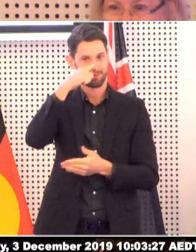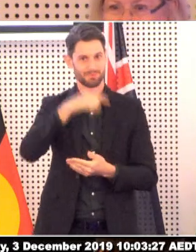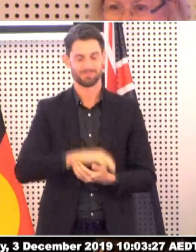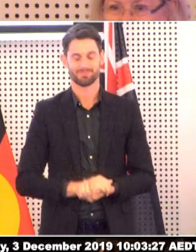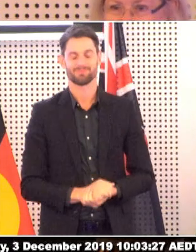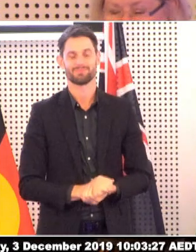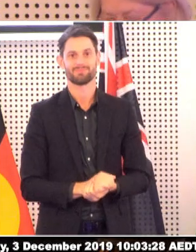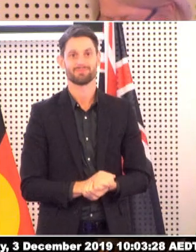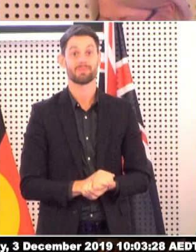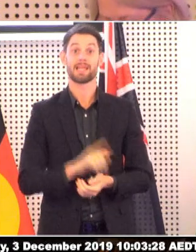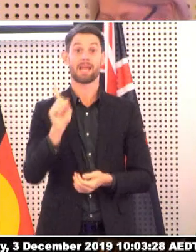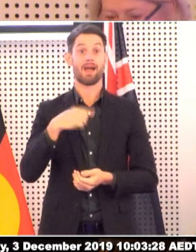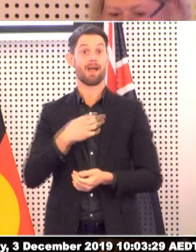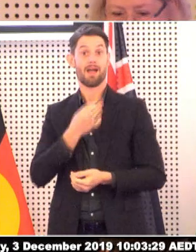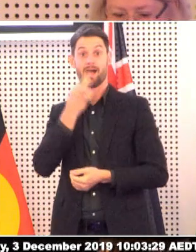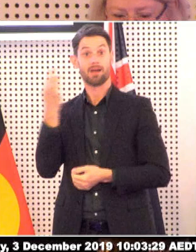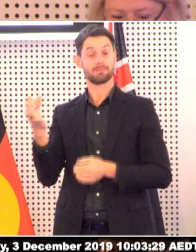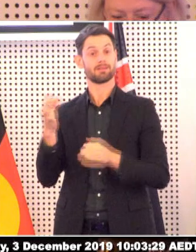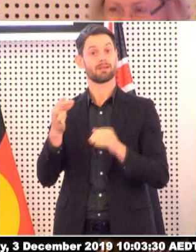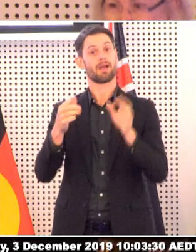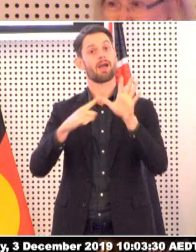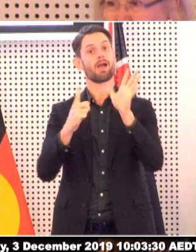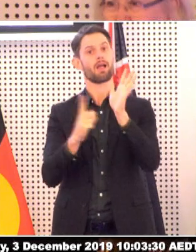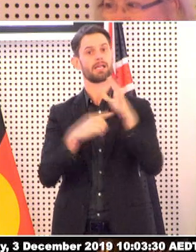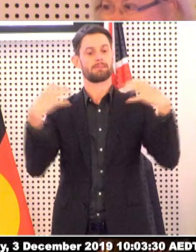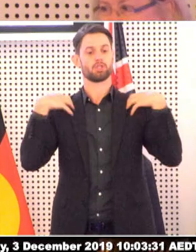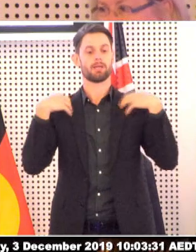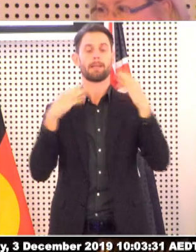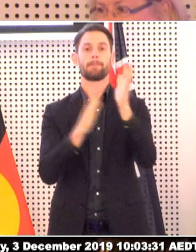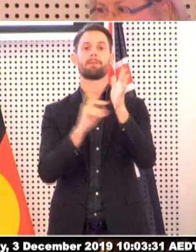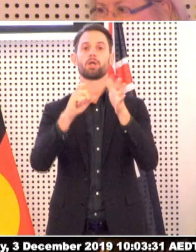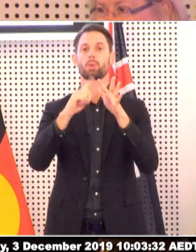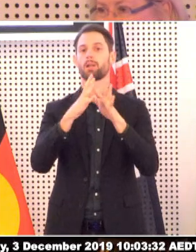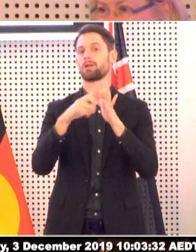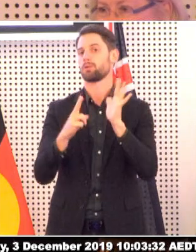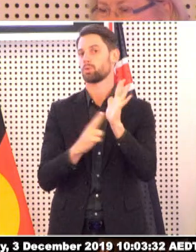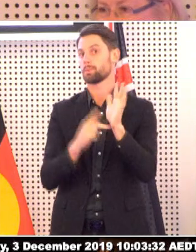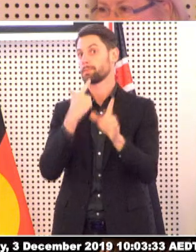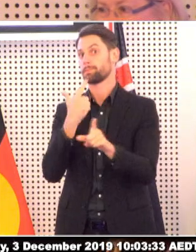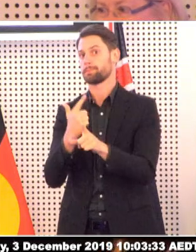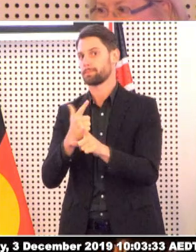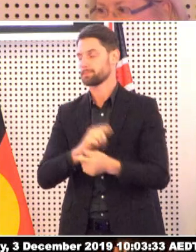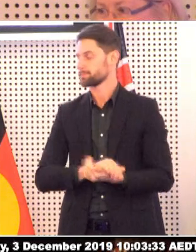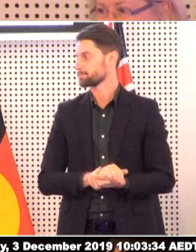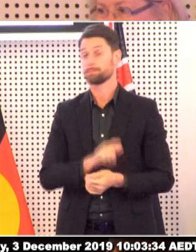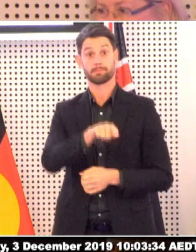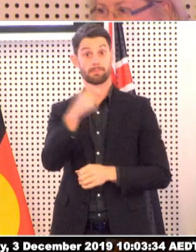I shall now invite Commissioner McEwin to say a few words. COMMISSIONER McEWIN: Thank you, Chair.